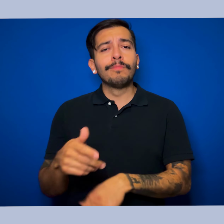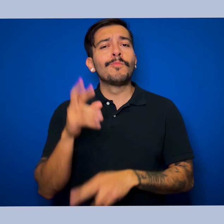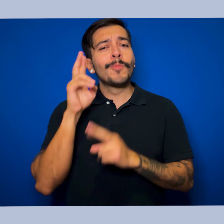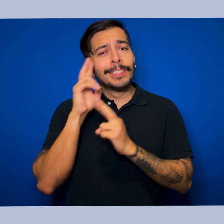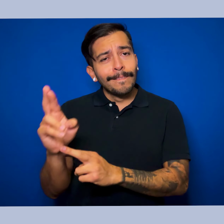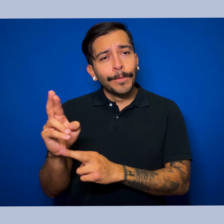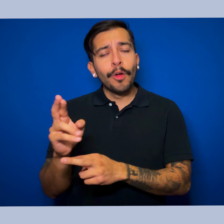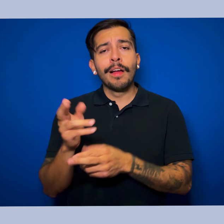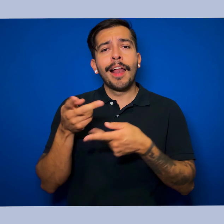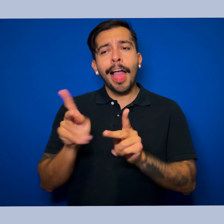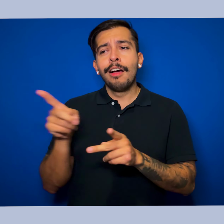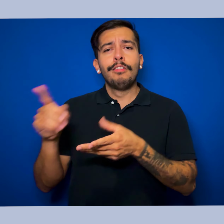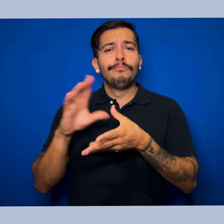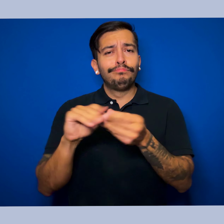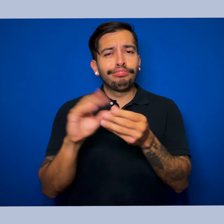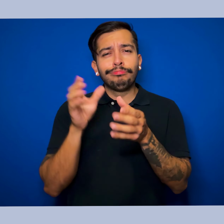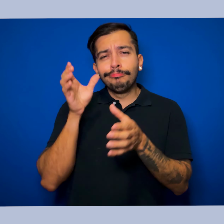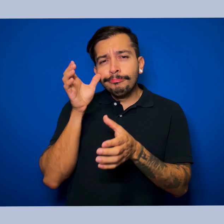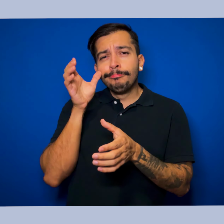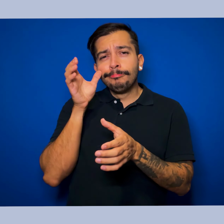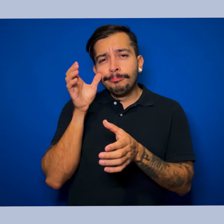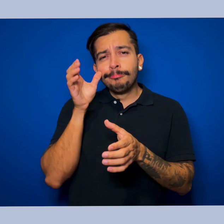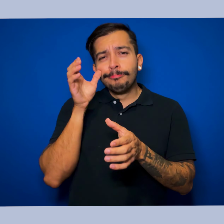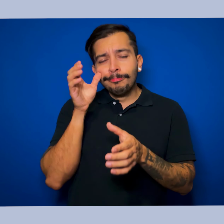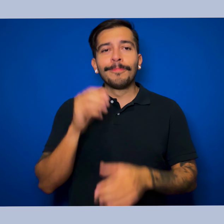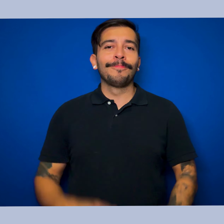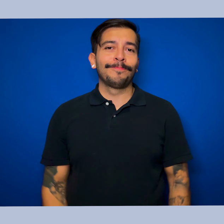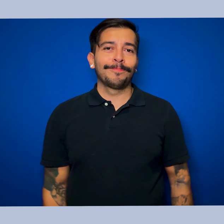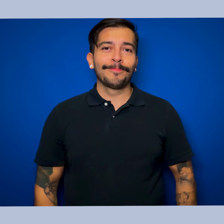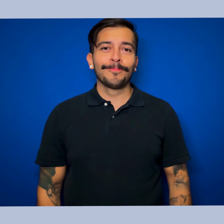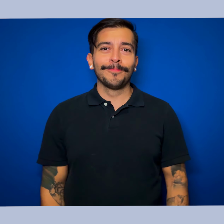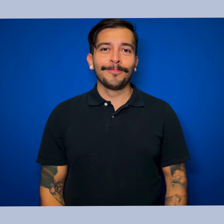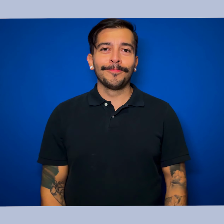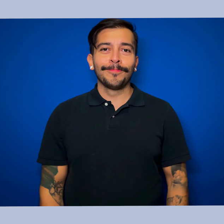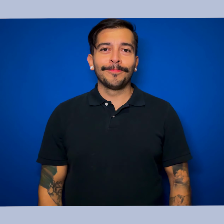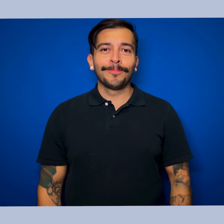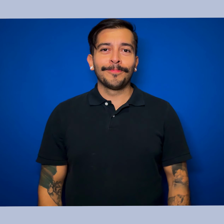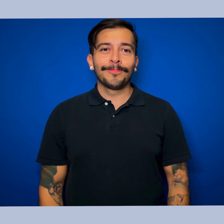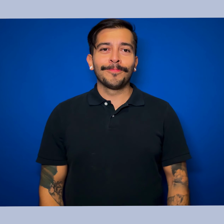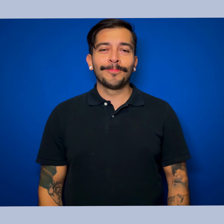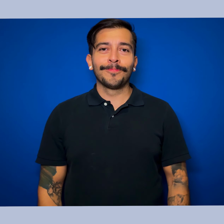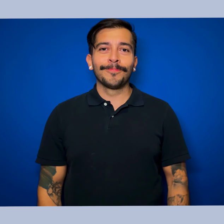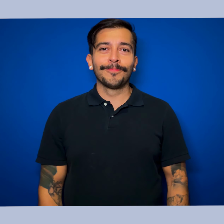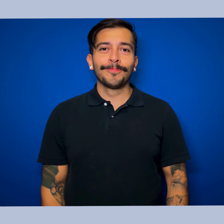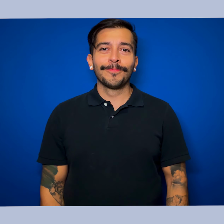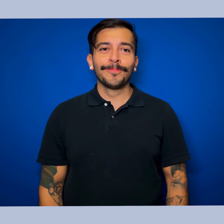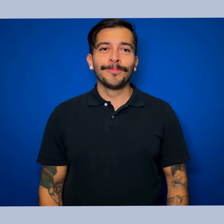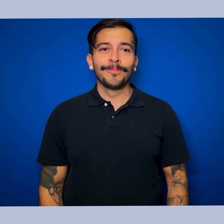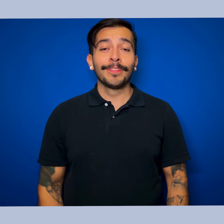Be respectful and let them lead the conversation.